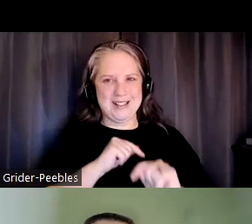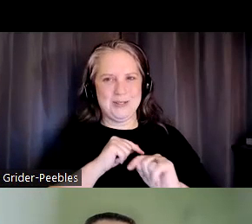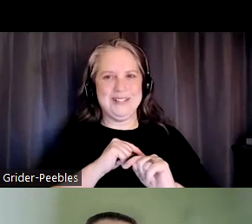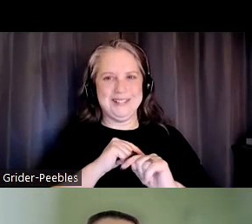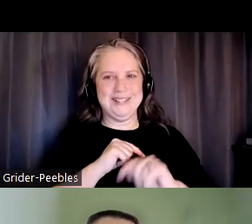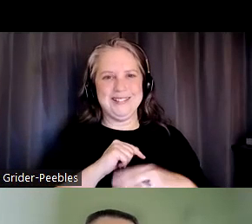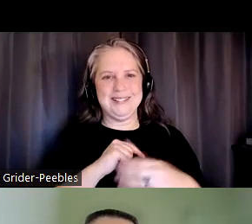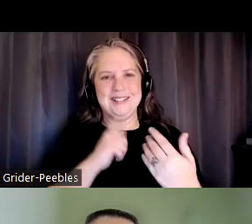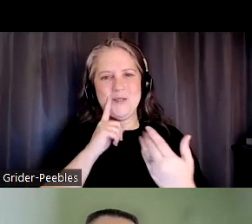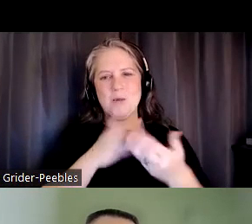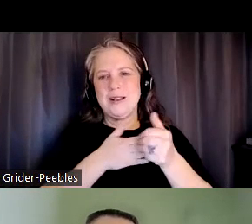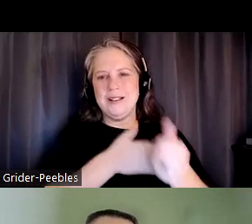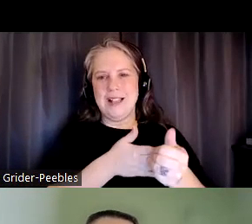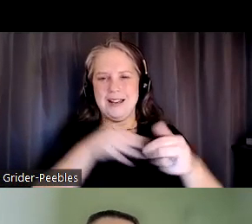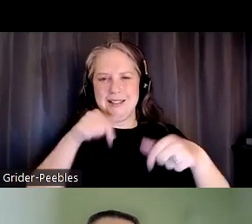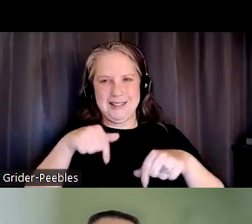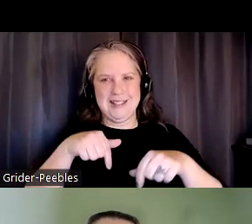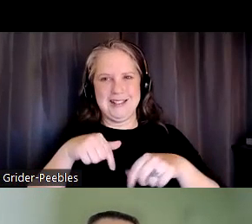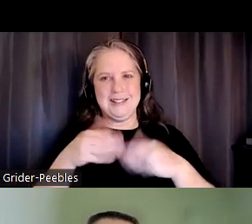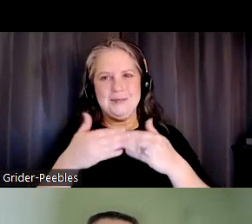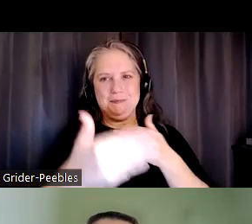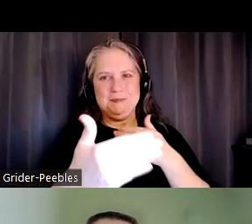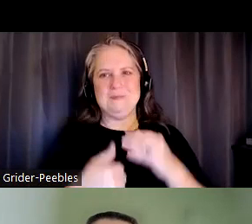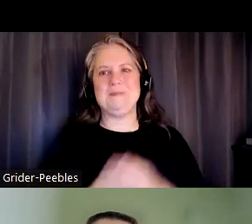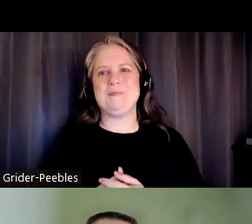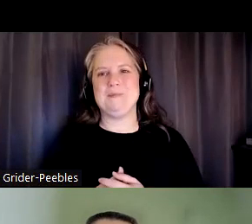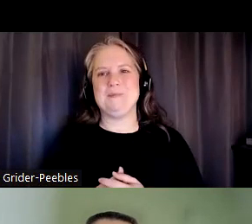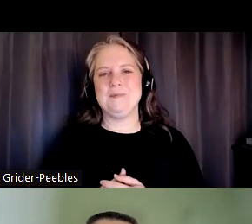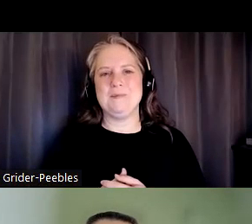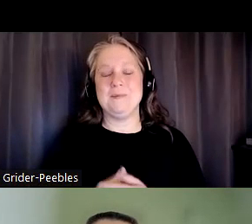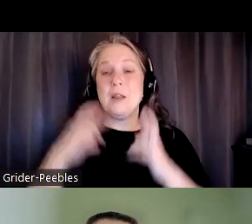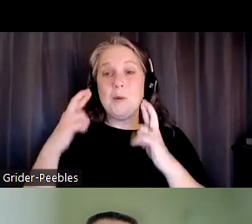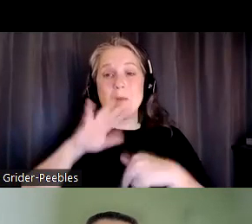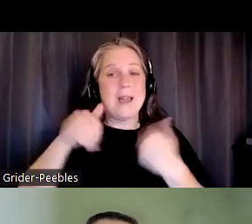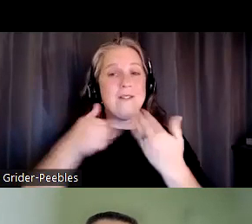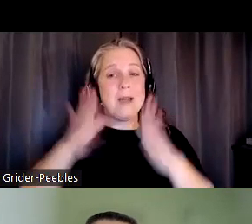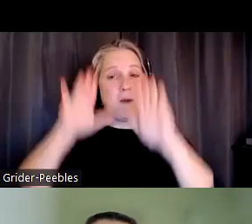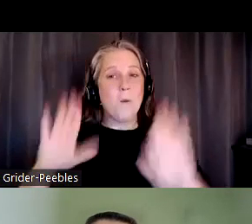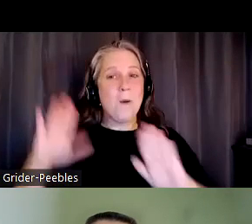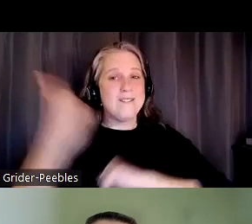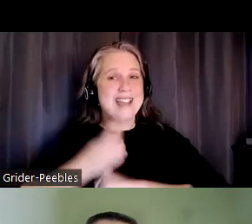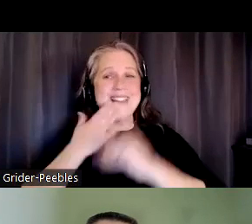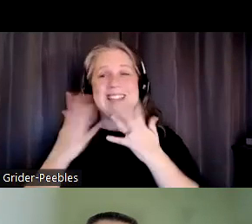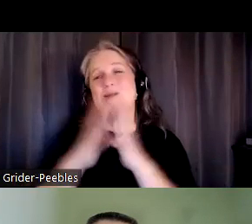guide this work moving forward. We hope everyone has a wonderful day, and thank you so much for being here.